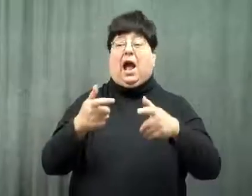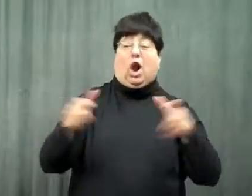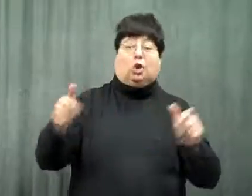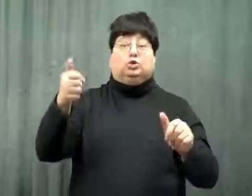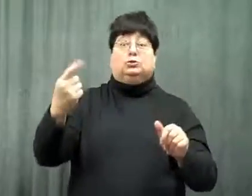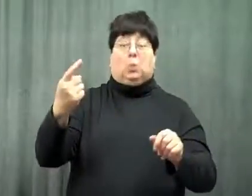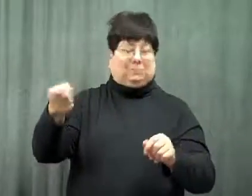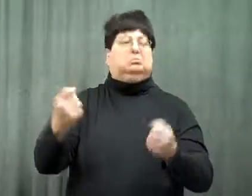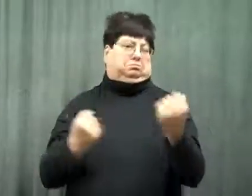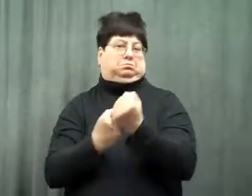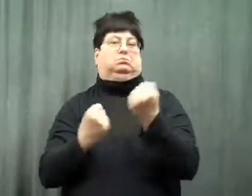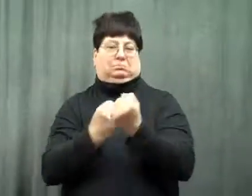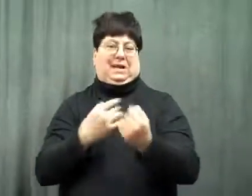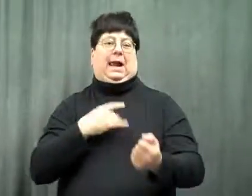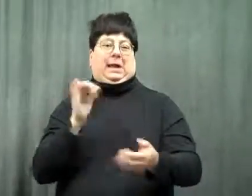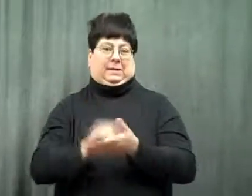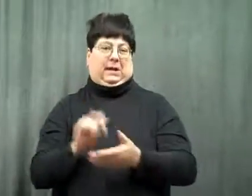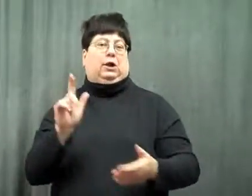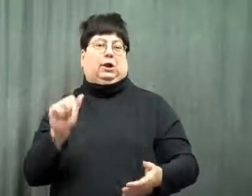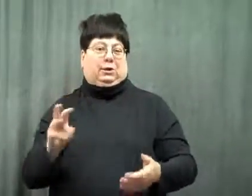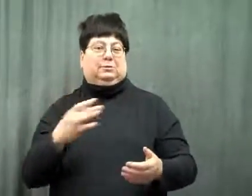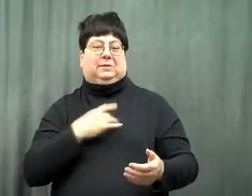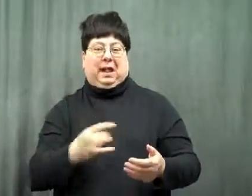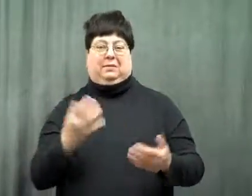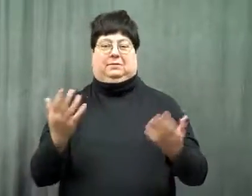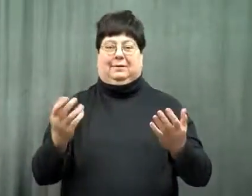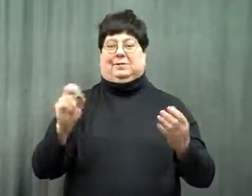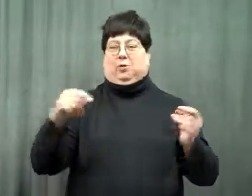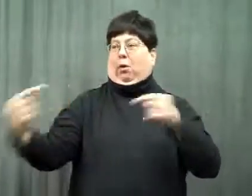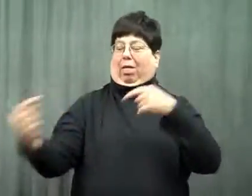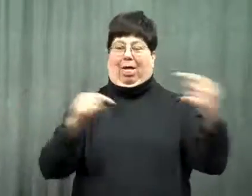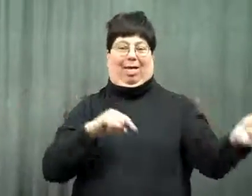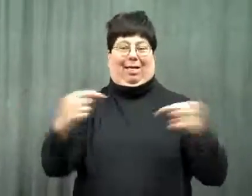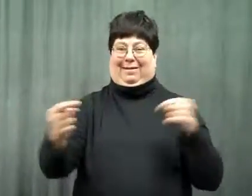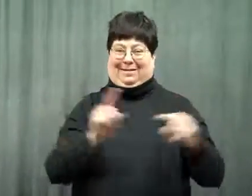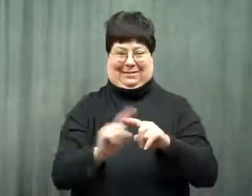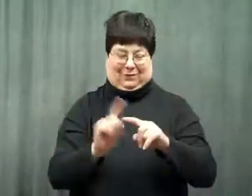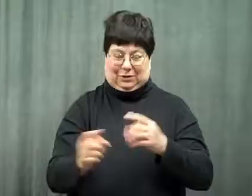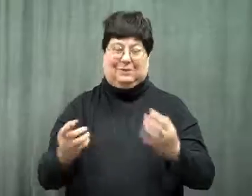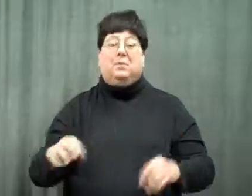The largest one supports the new law but there are opposing viewpoints.